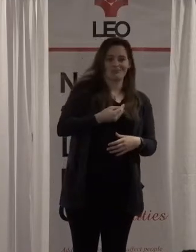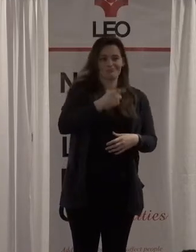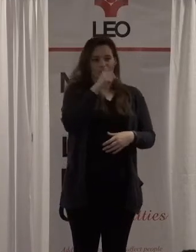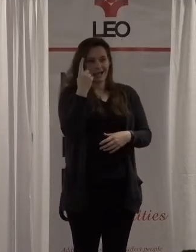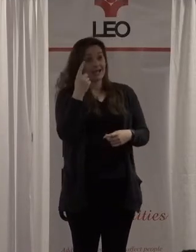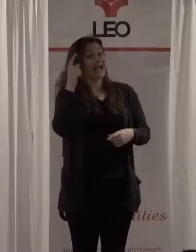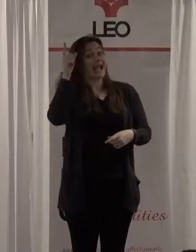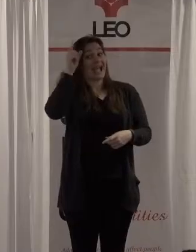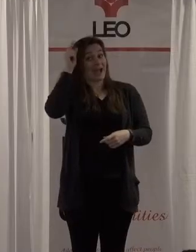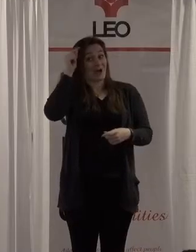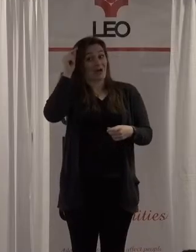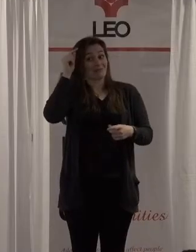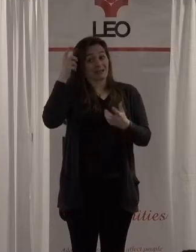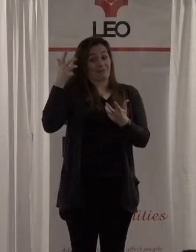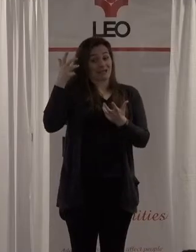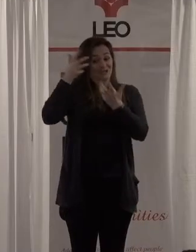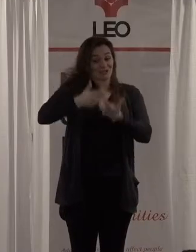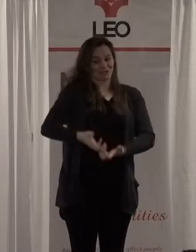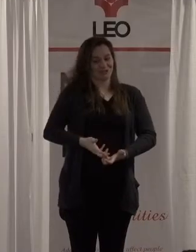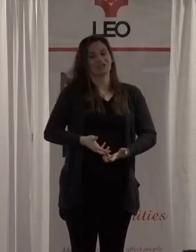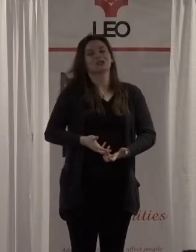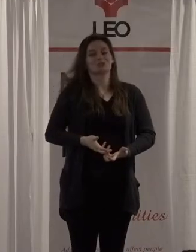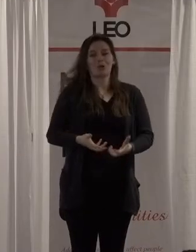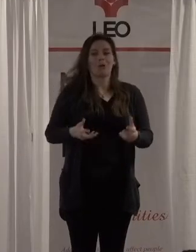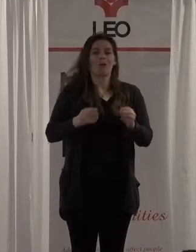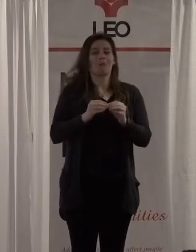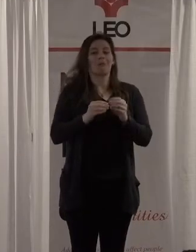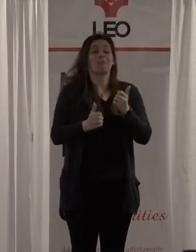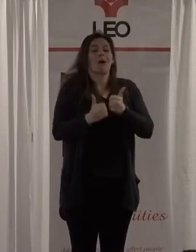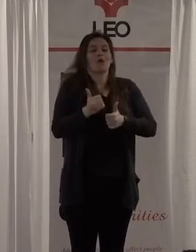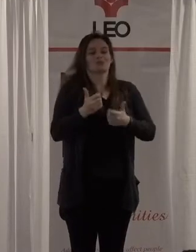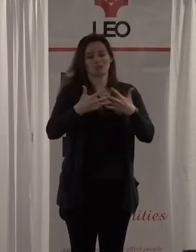SO THERE IS MORE GREY THAN THERE IS BLACK. SO JUST TO -- SO --